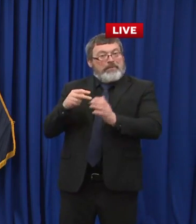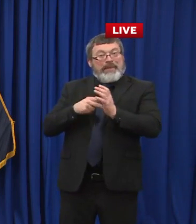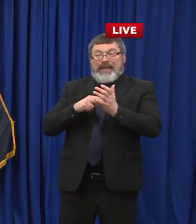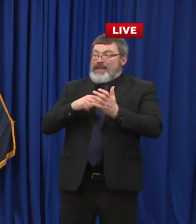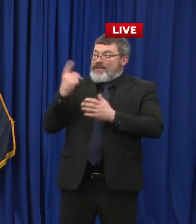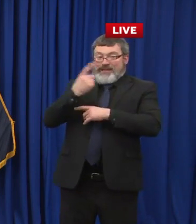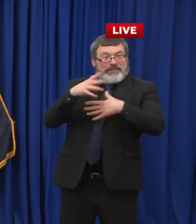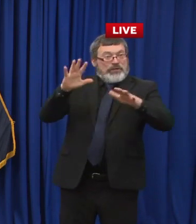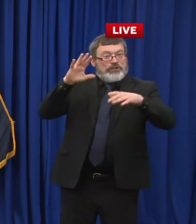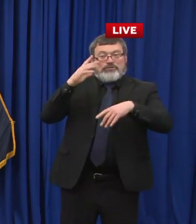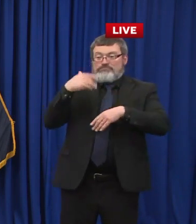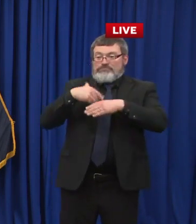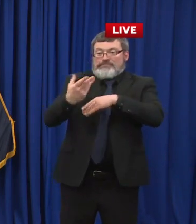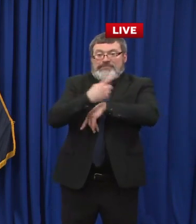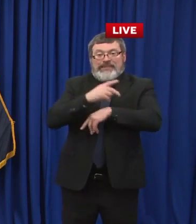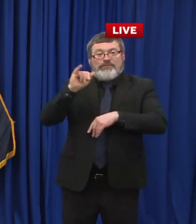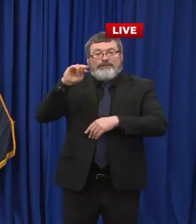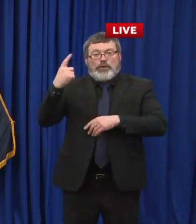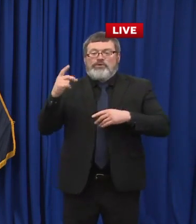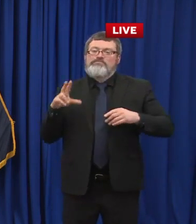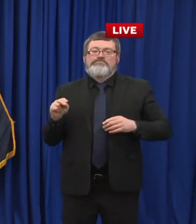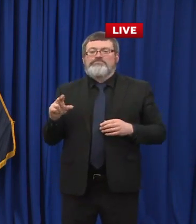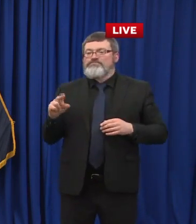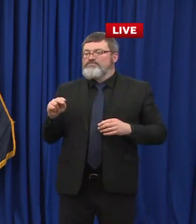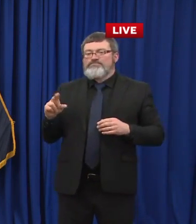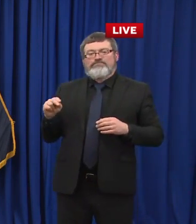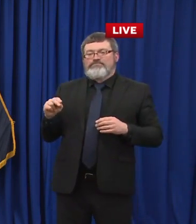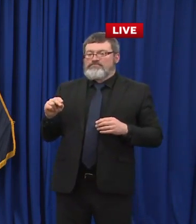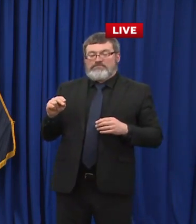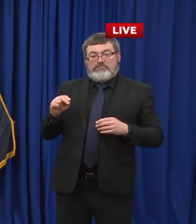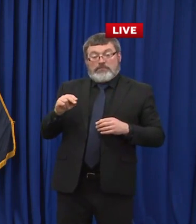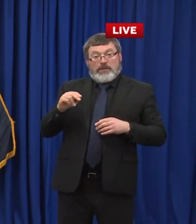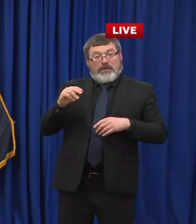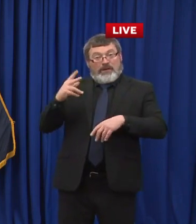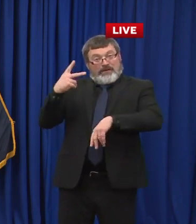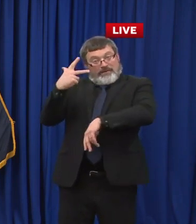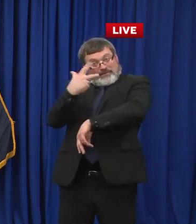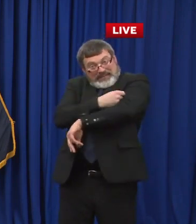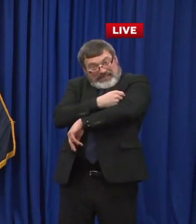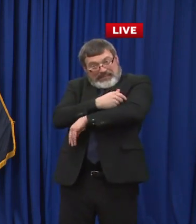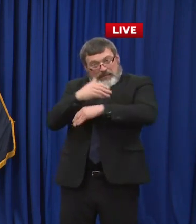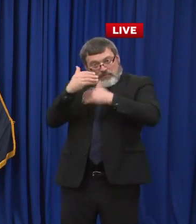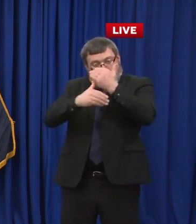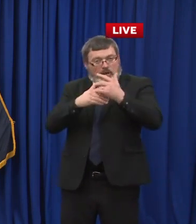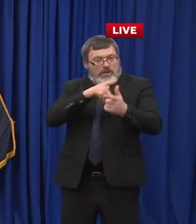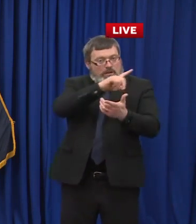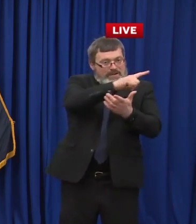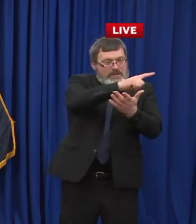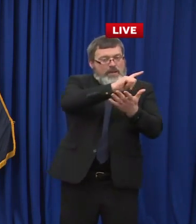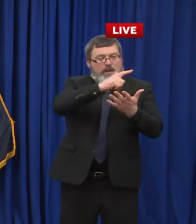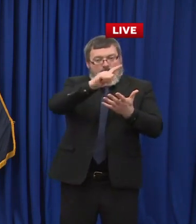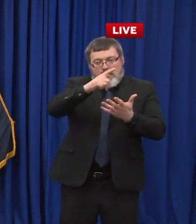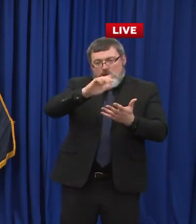IT WON’T BE OVER WHEN THE VACCINE ARRIVES OR ON JANUARY 1 JUST BECAUSE IT IS THE NEW YEAR.